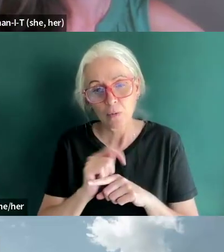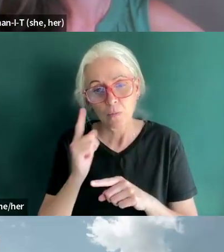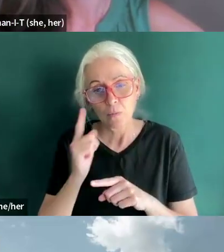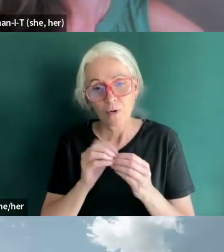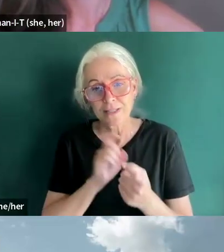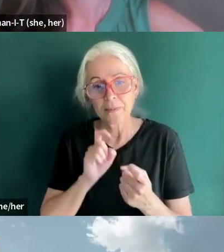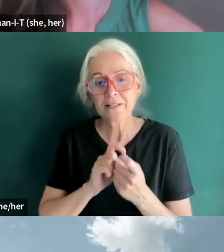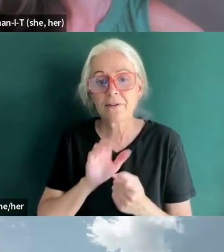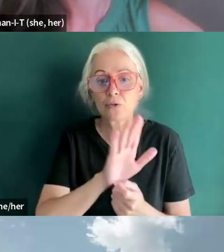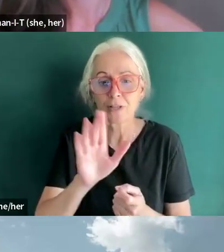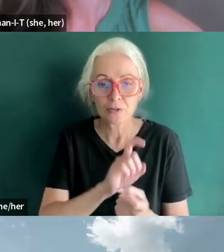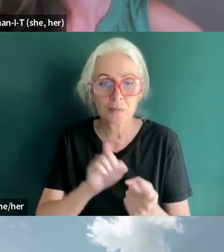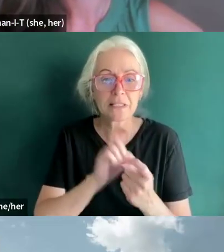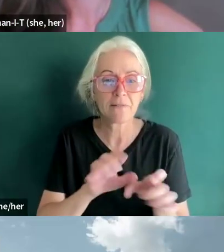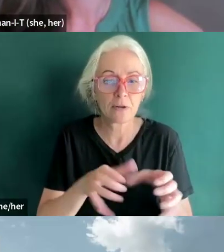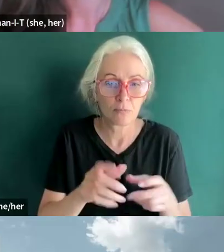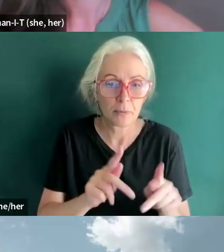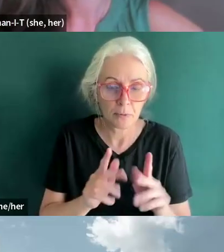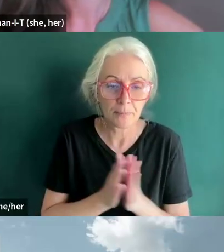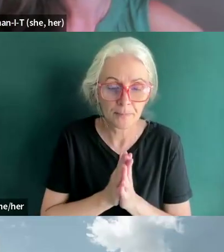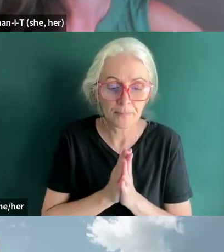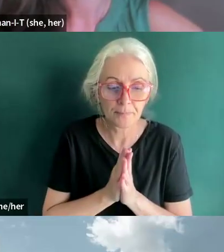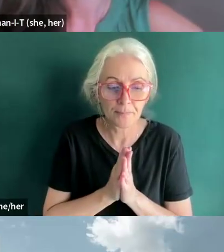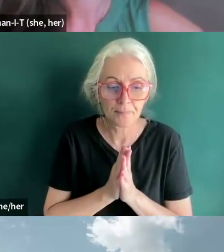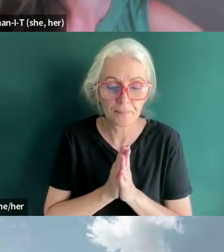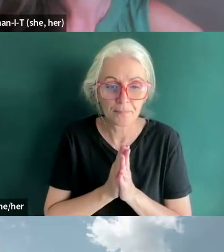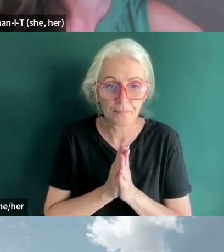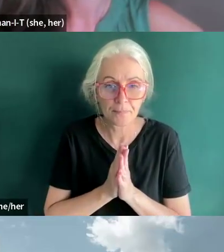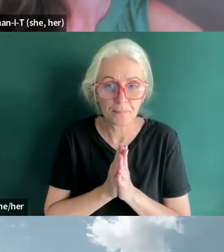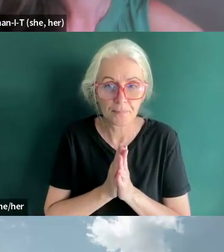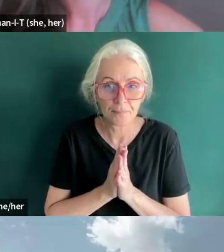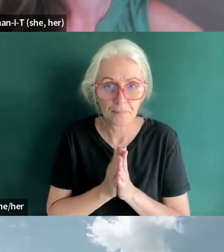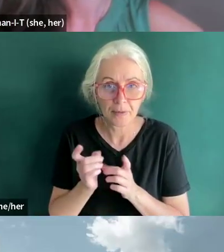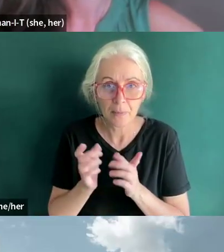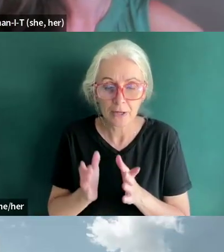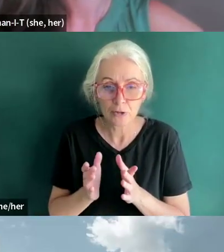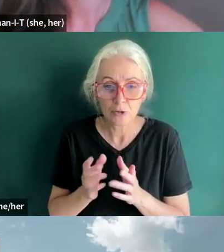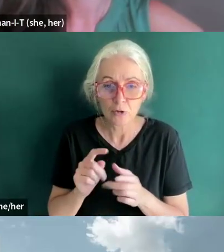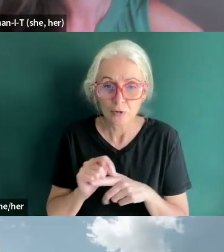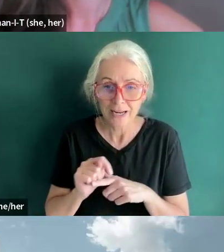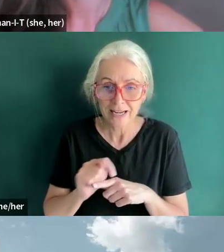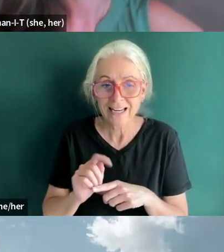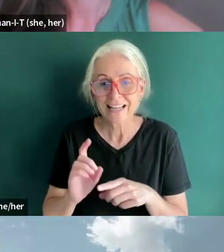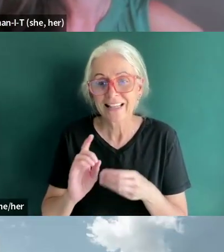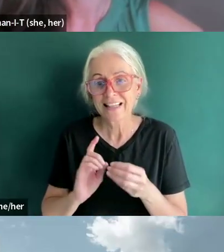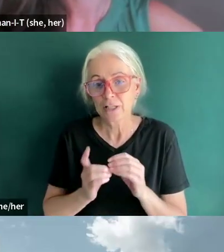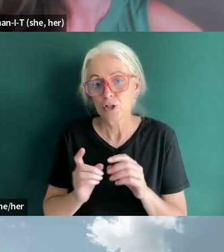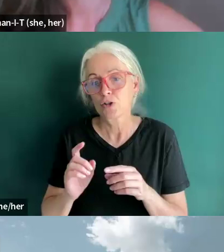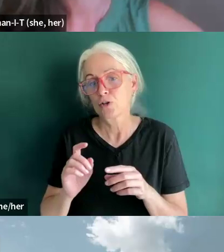population that they serve. But both the manager training and the digital navigator training,